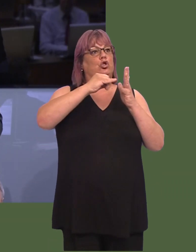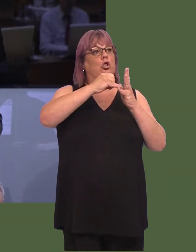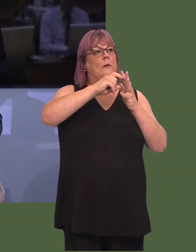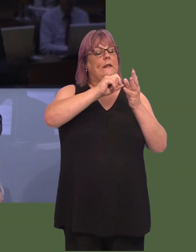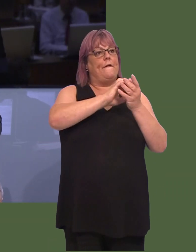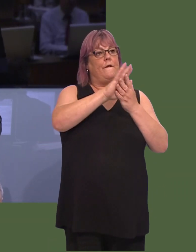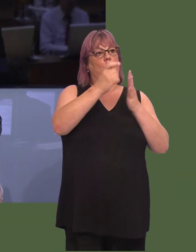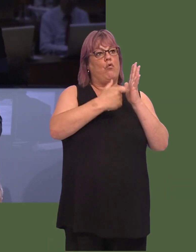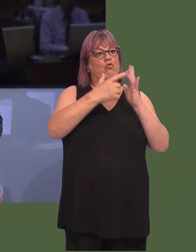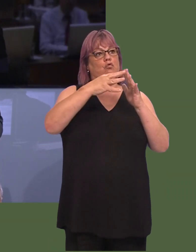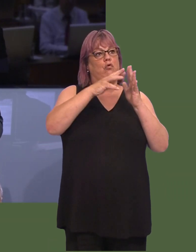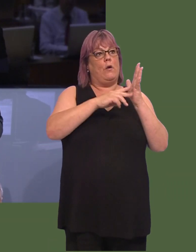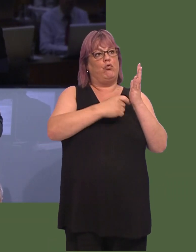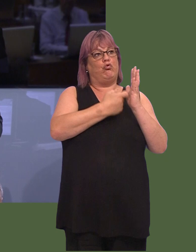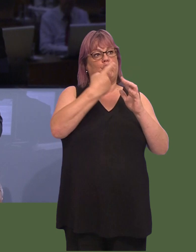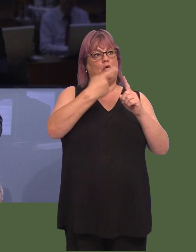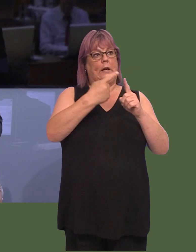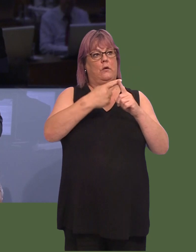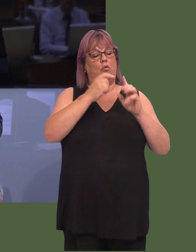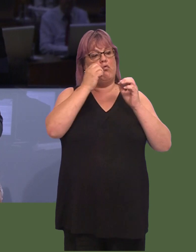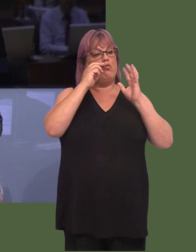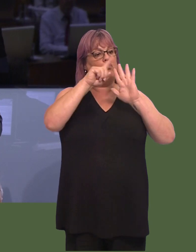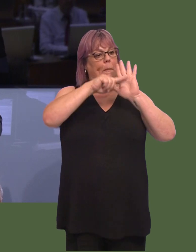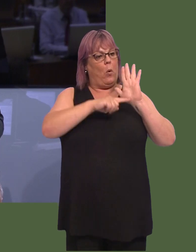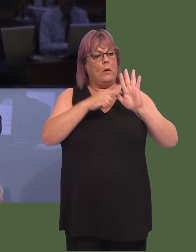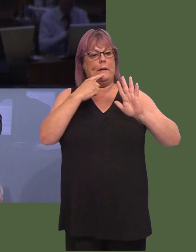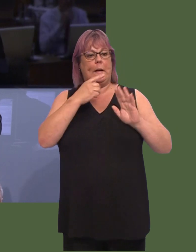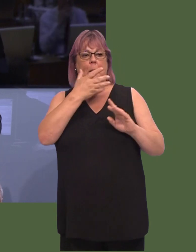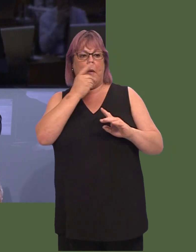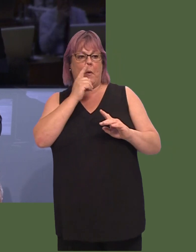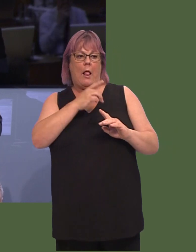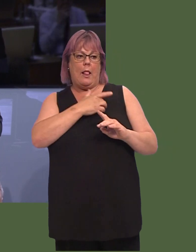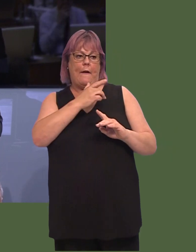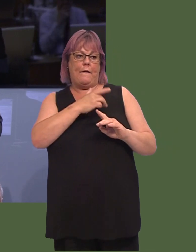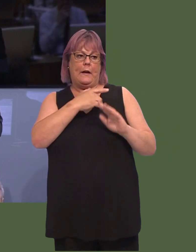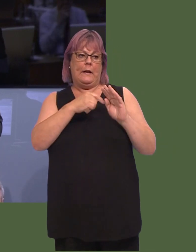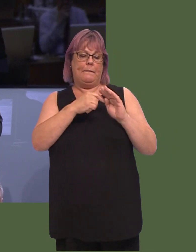in Wales 2018' report found the proportion of households living in income poverty in